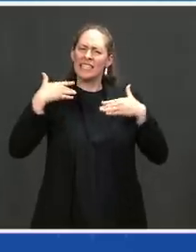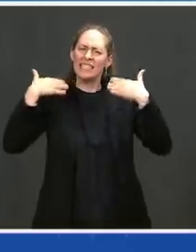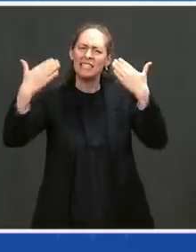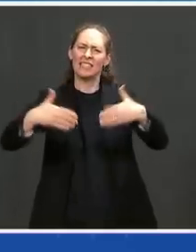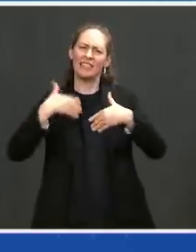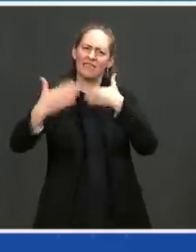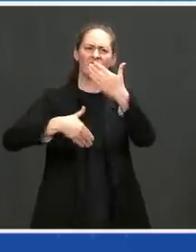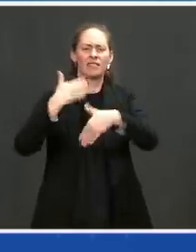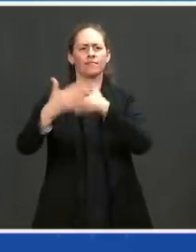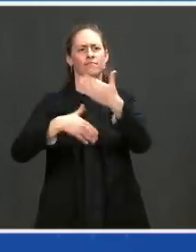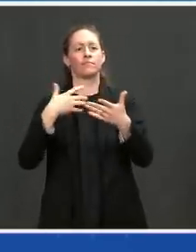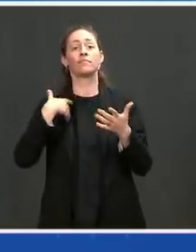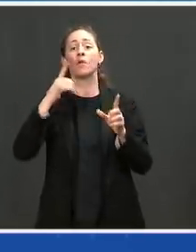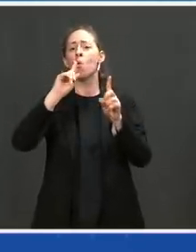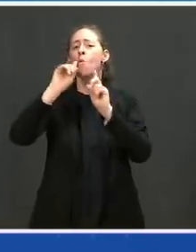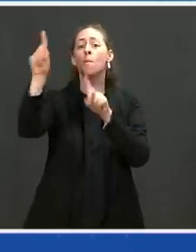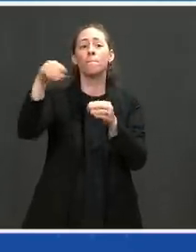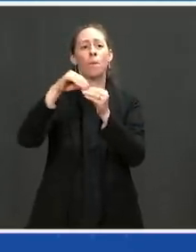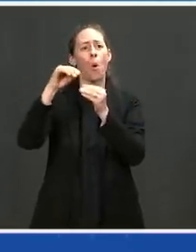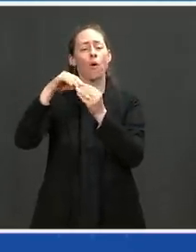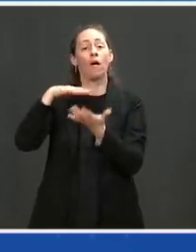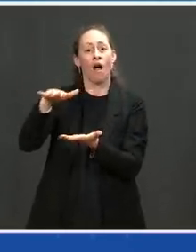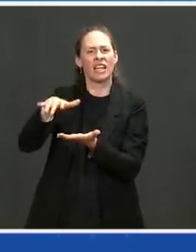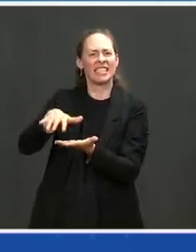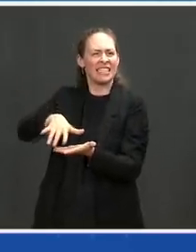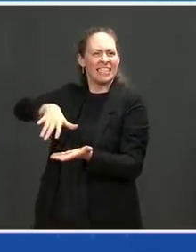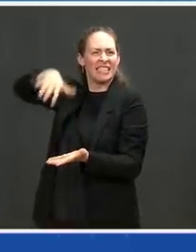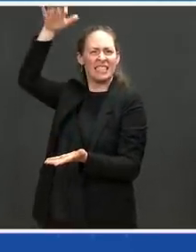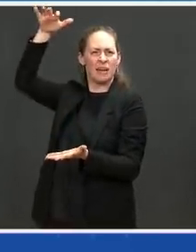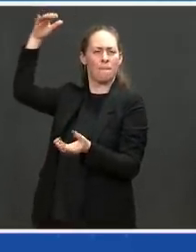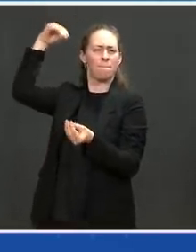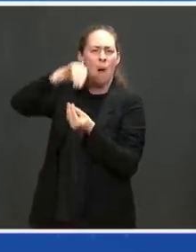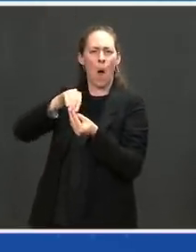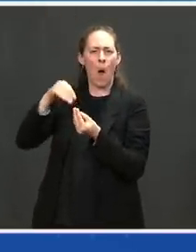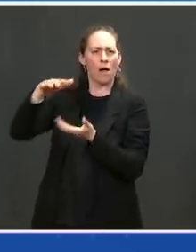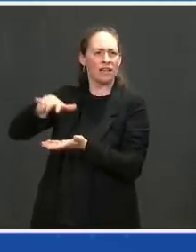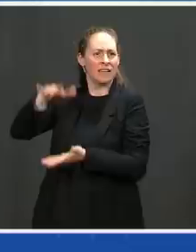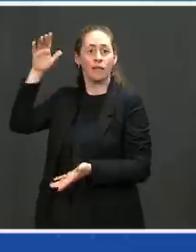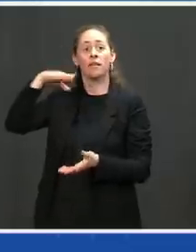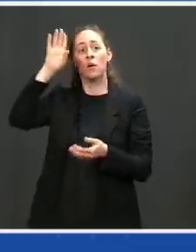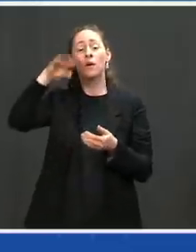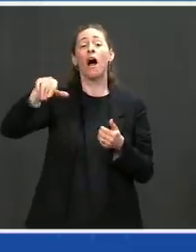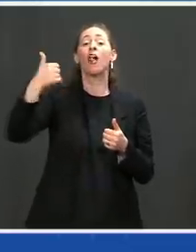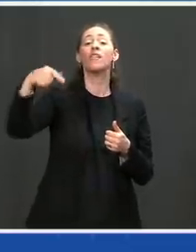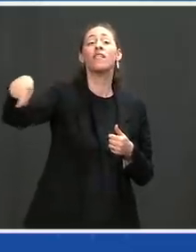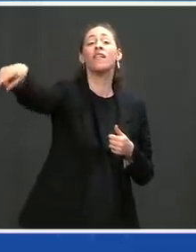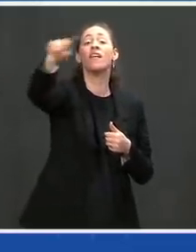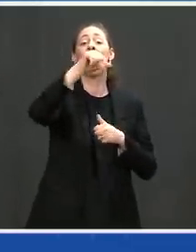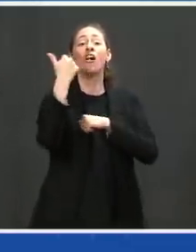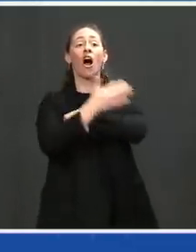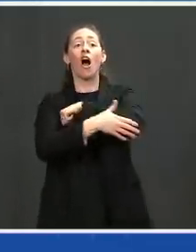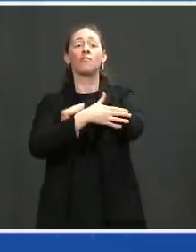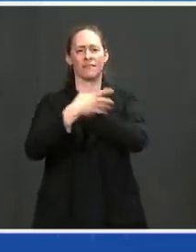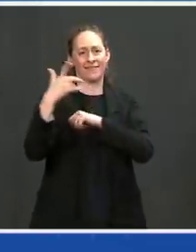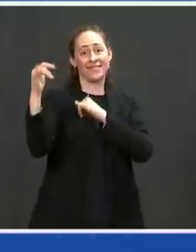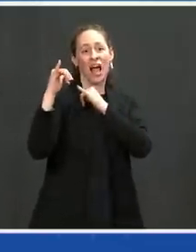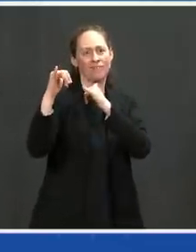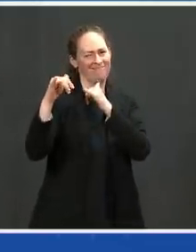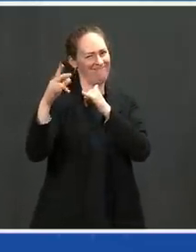but no other country in the world has even come close -- not even close -- to what we are doing. And I believe we can do it.